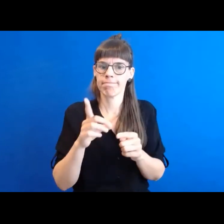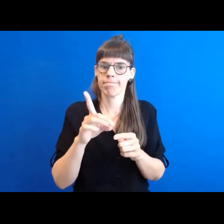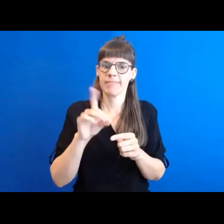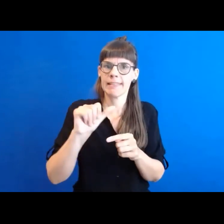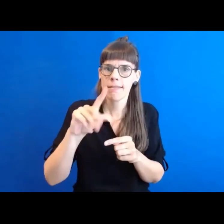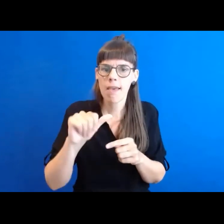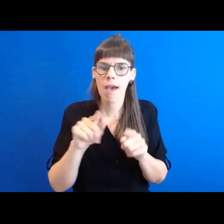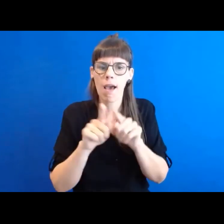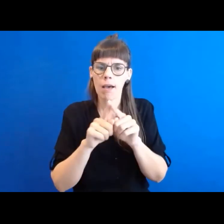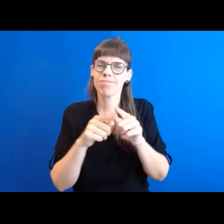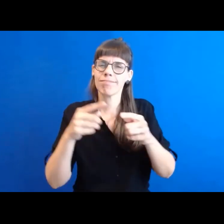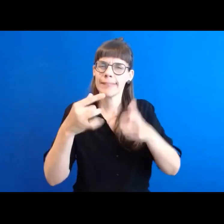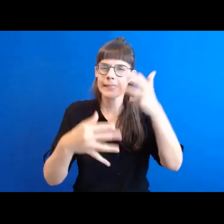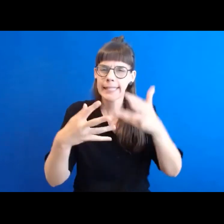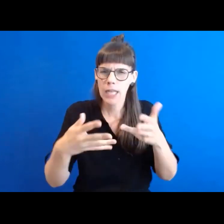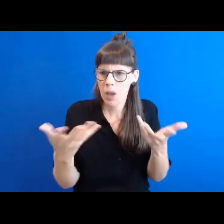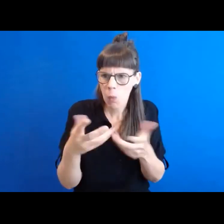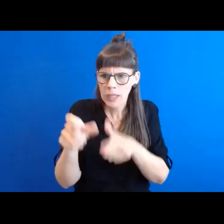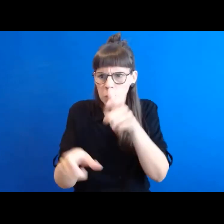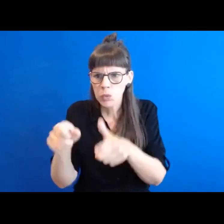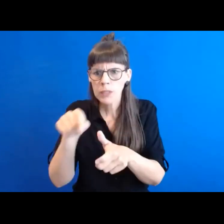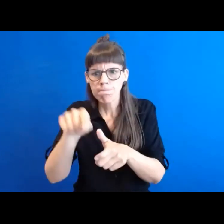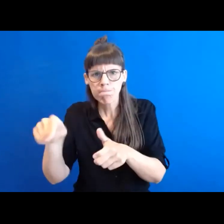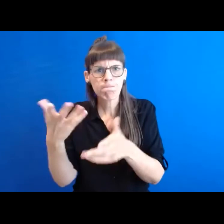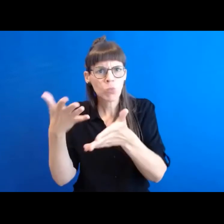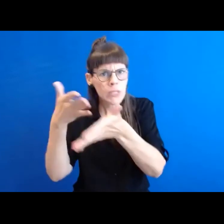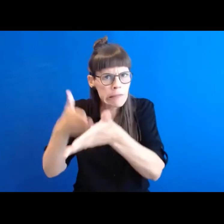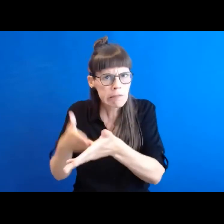for the state on persons with disabilities. So to have stronger